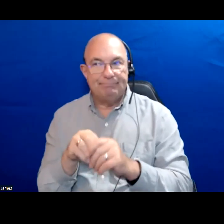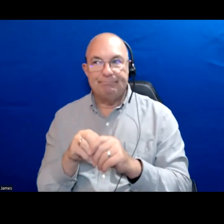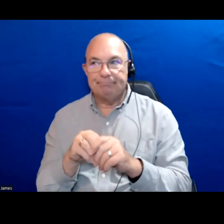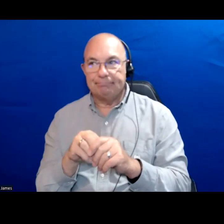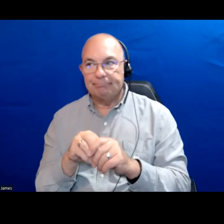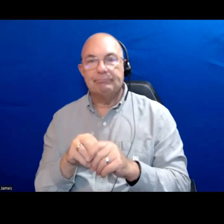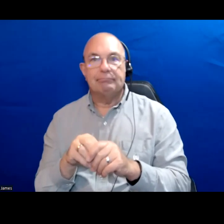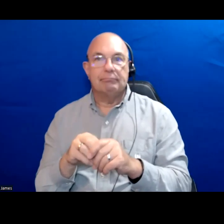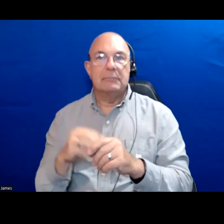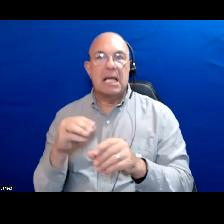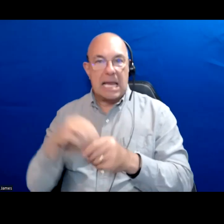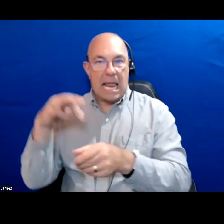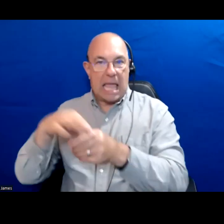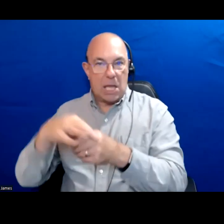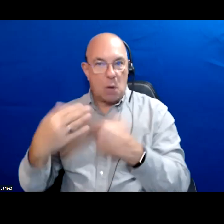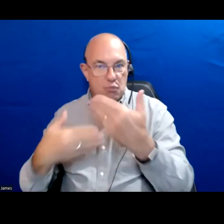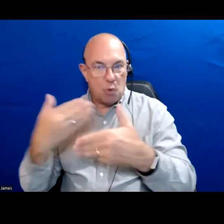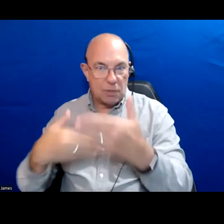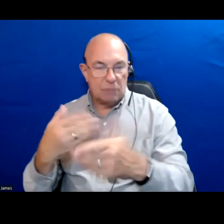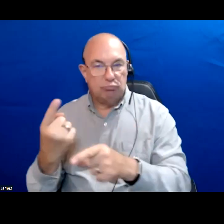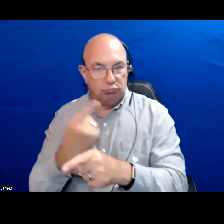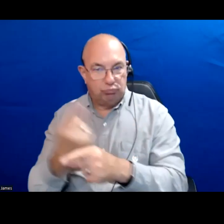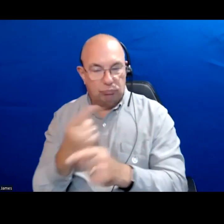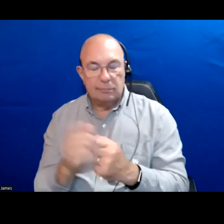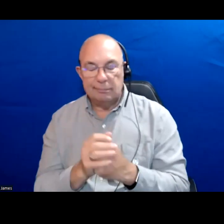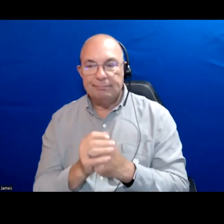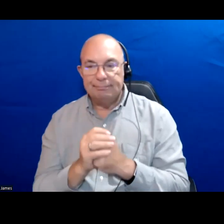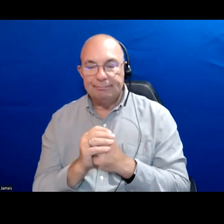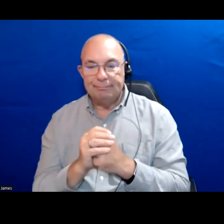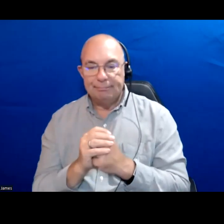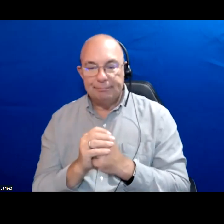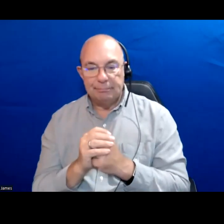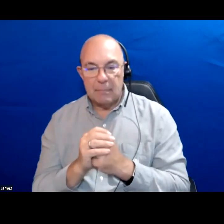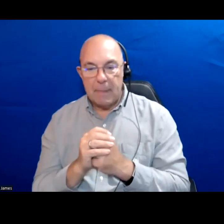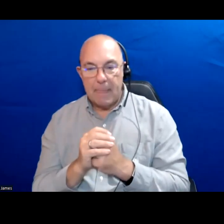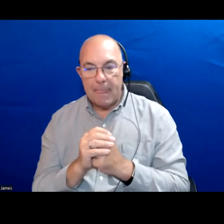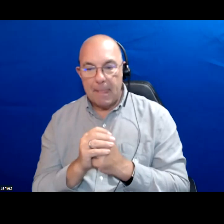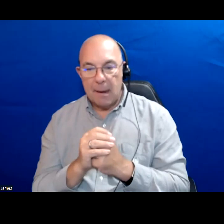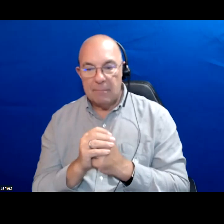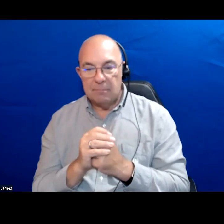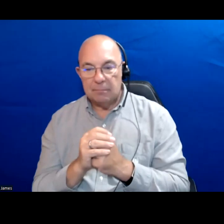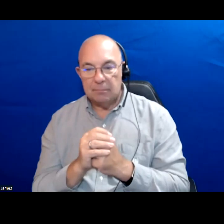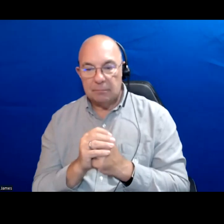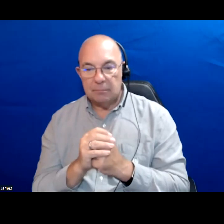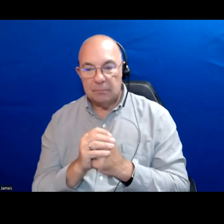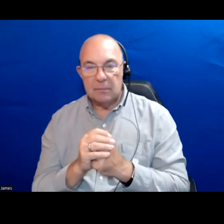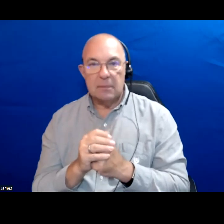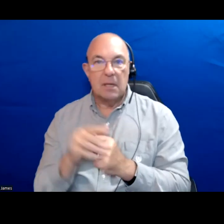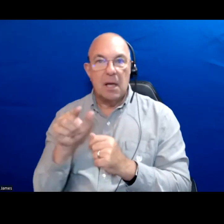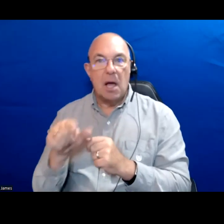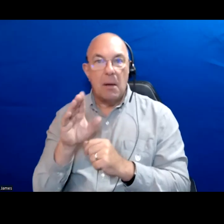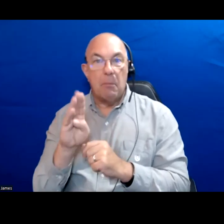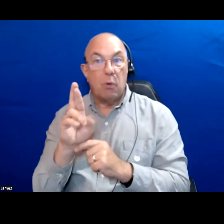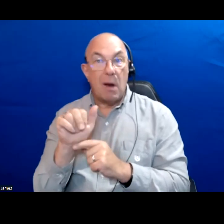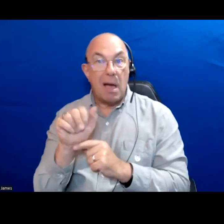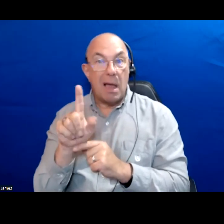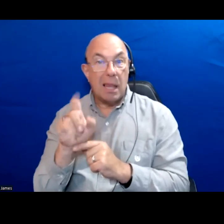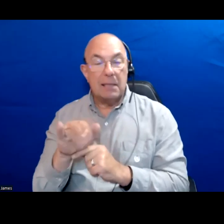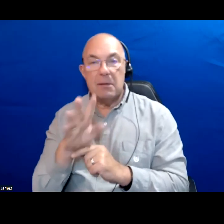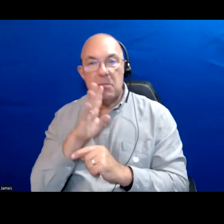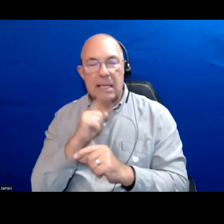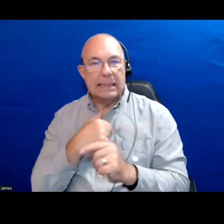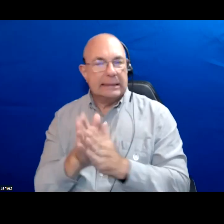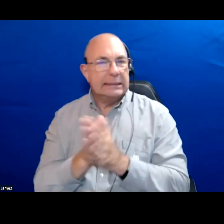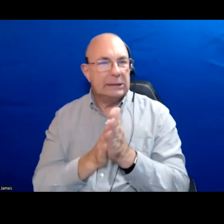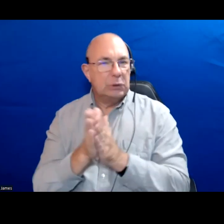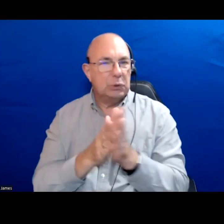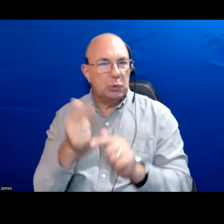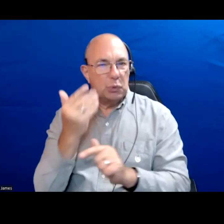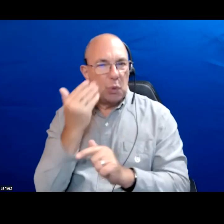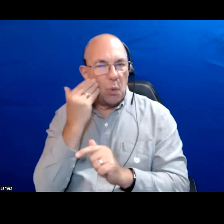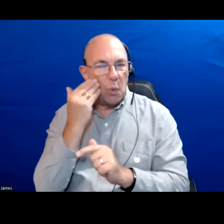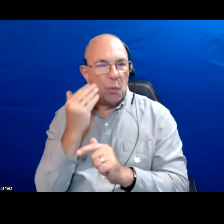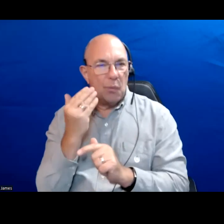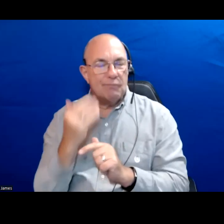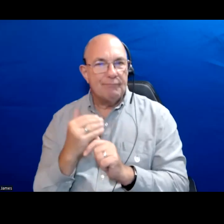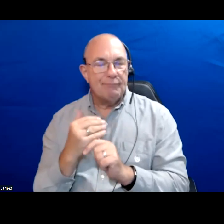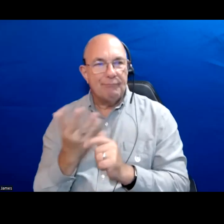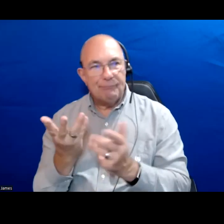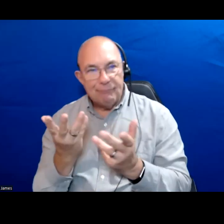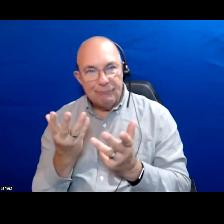And you know, I think more broadly speaking you know I am really interested in how nuanced